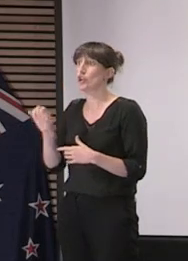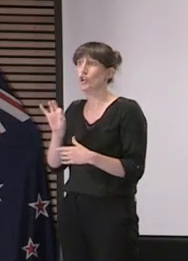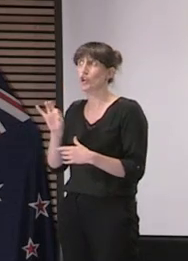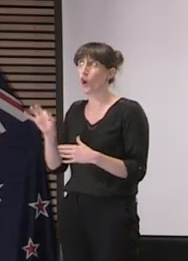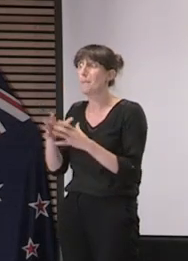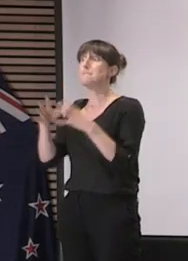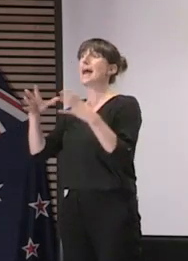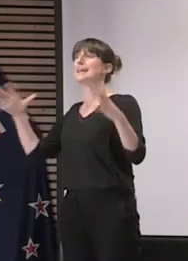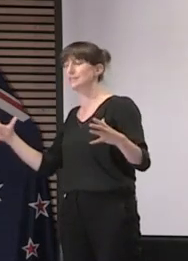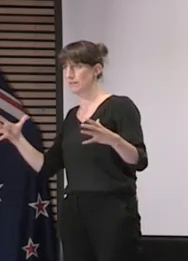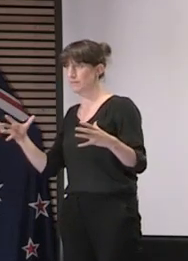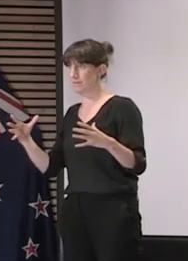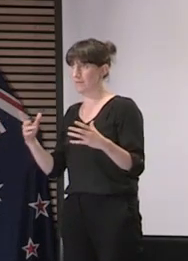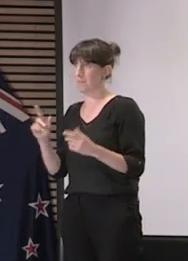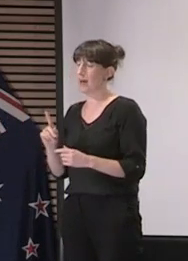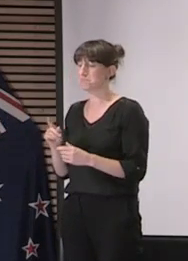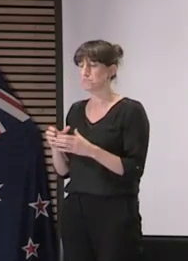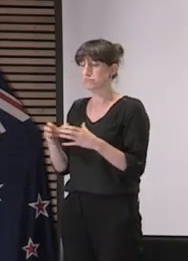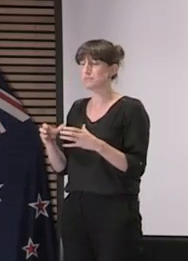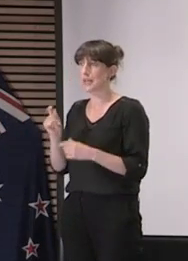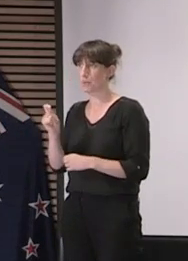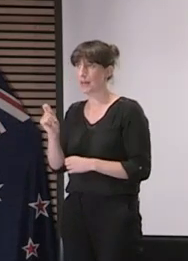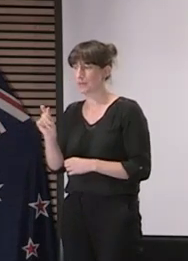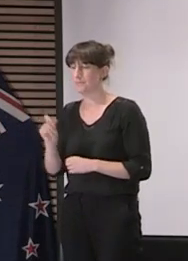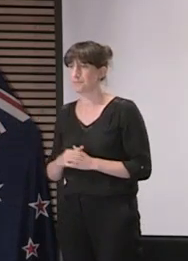is statistically significant, but not a massive increase, I